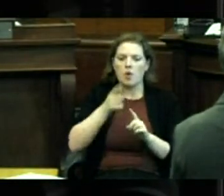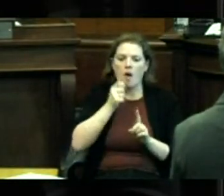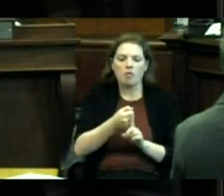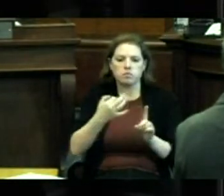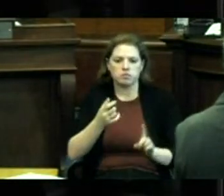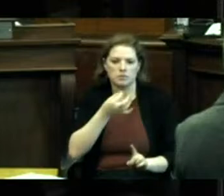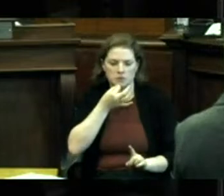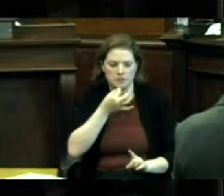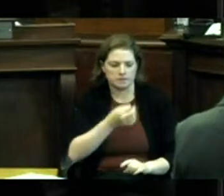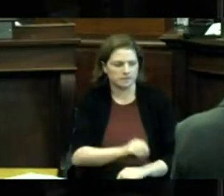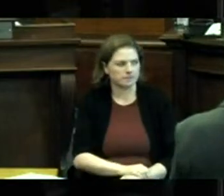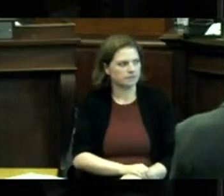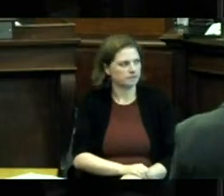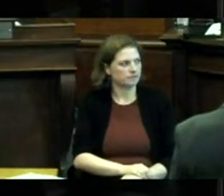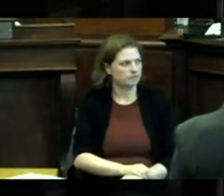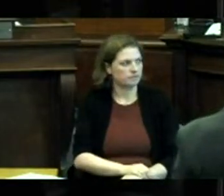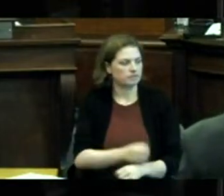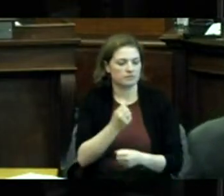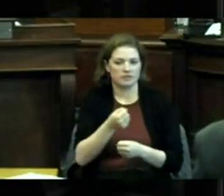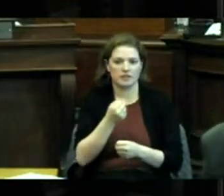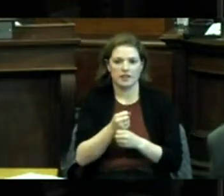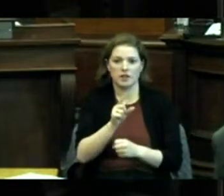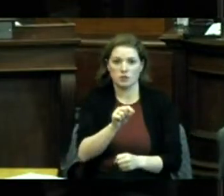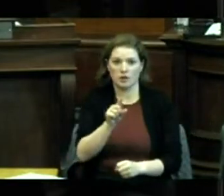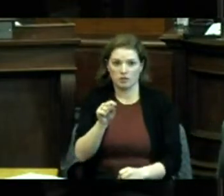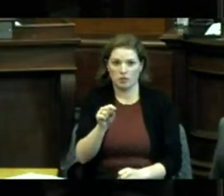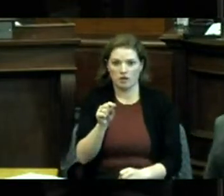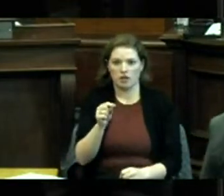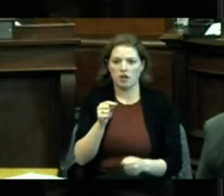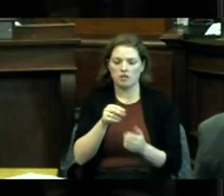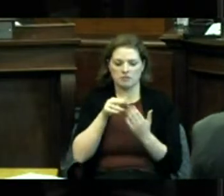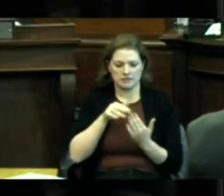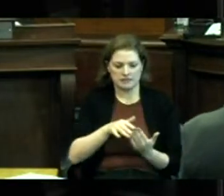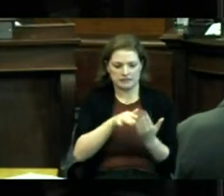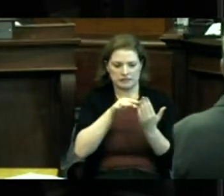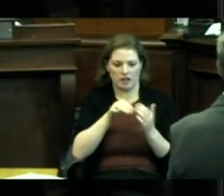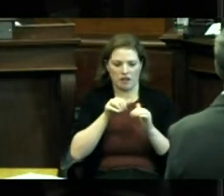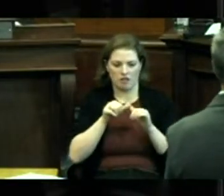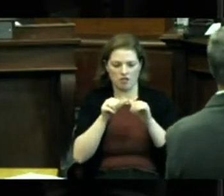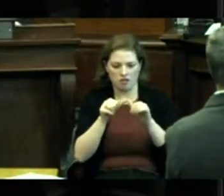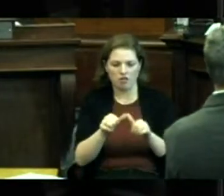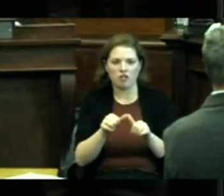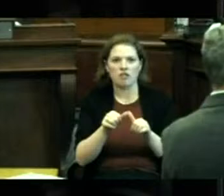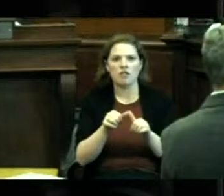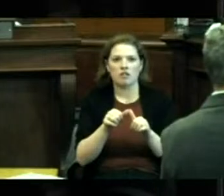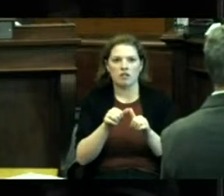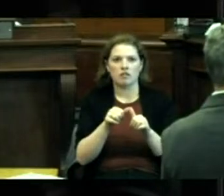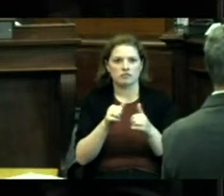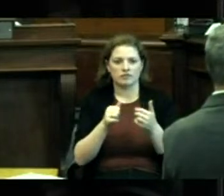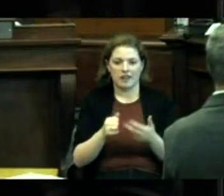didn't think at the time it was really an option. But I'll get